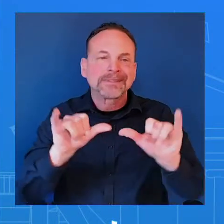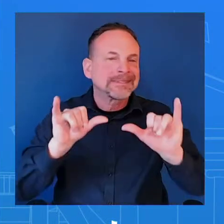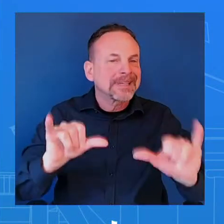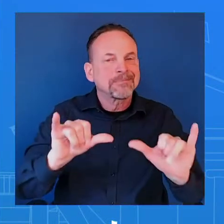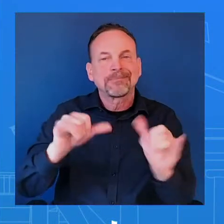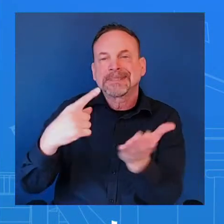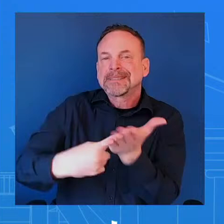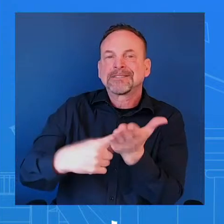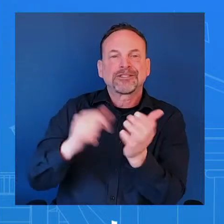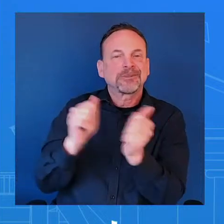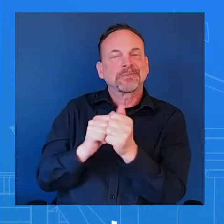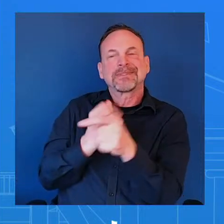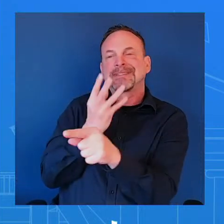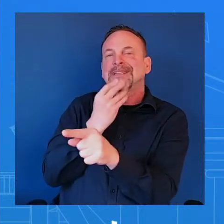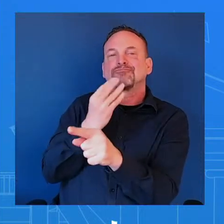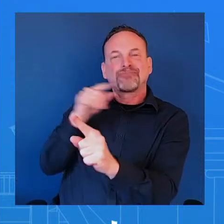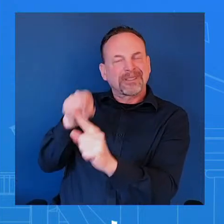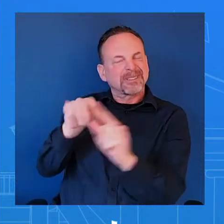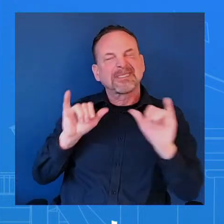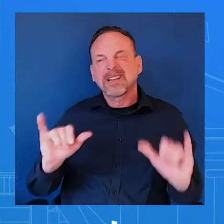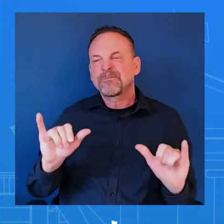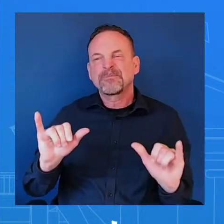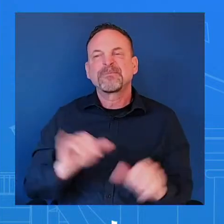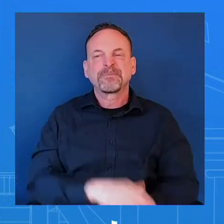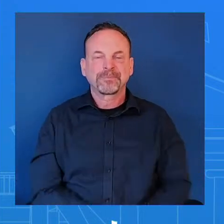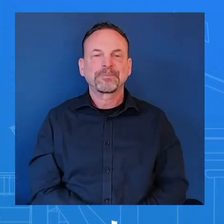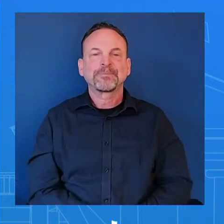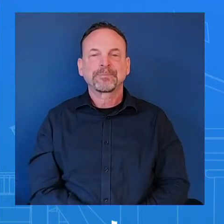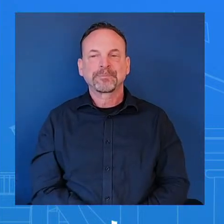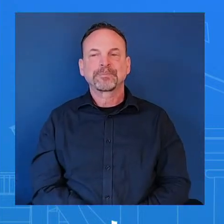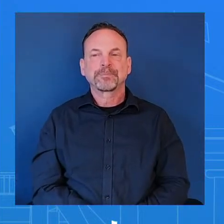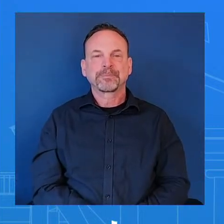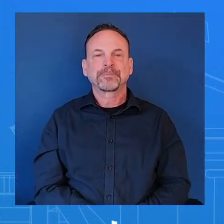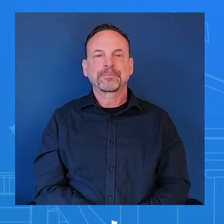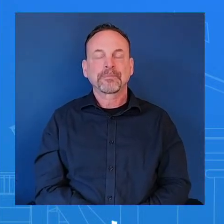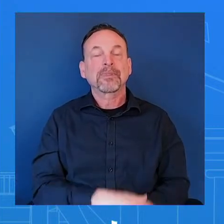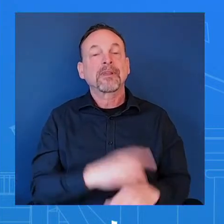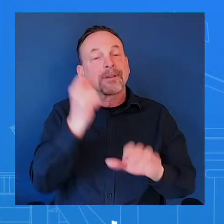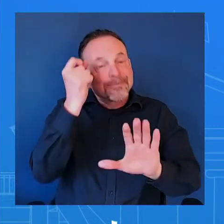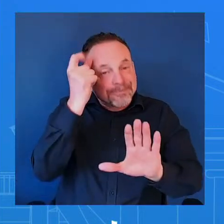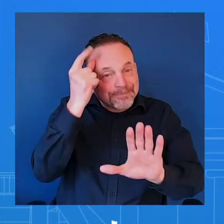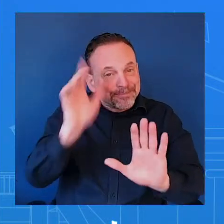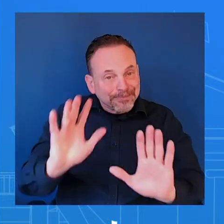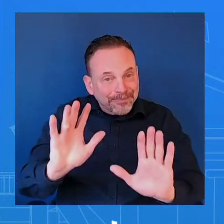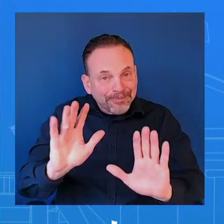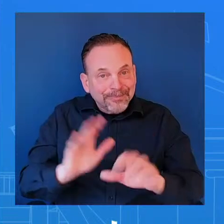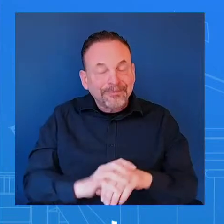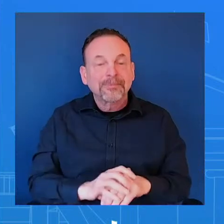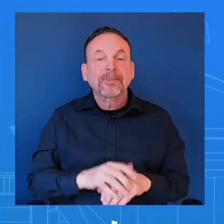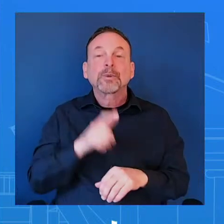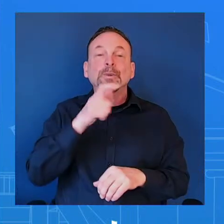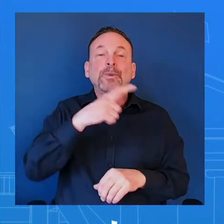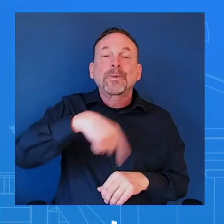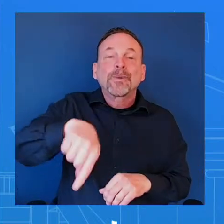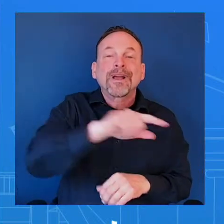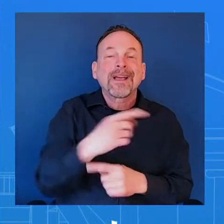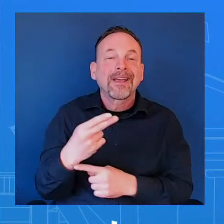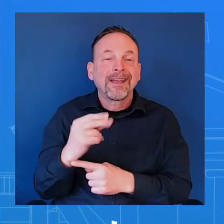But I will also add: That's why the hostage deal is so critical. That's why the President has been working 24/7 along with his --